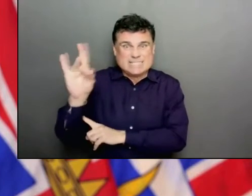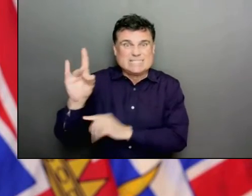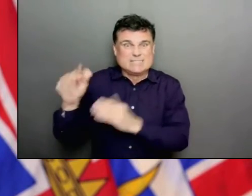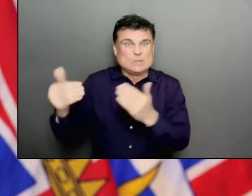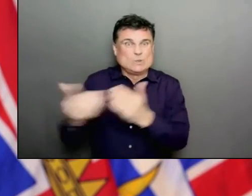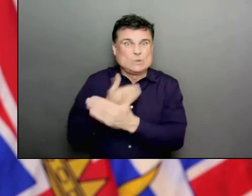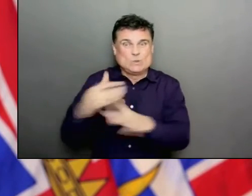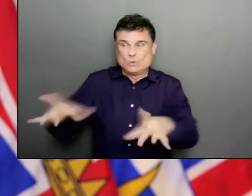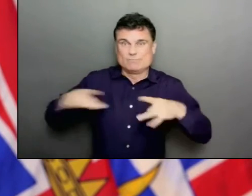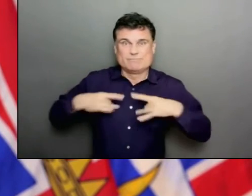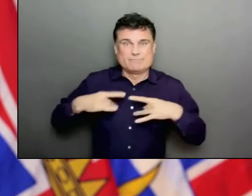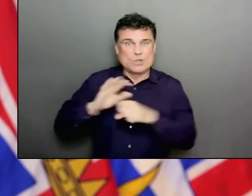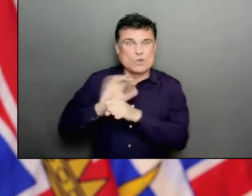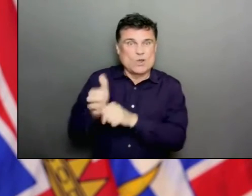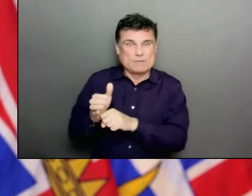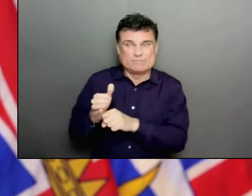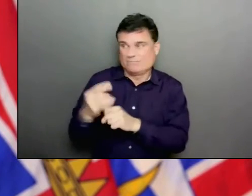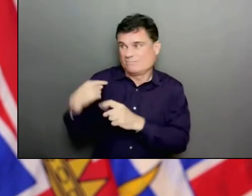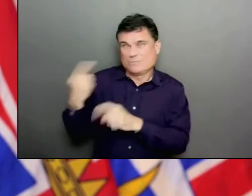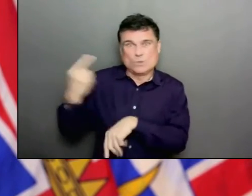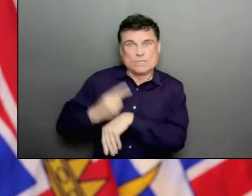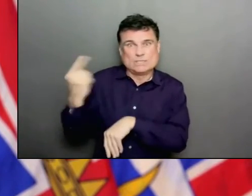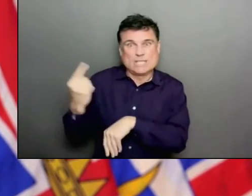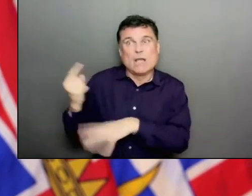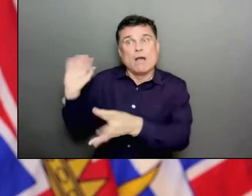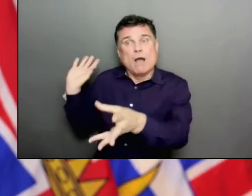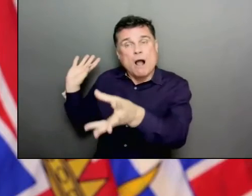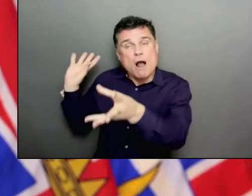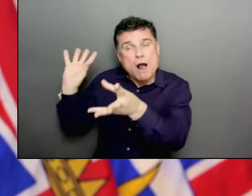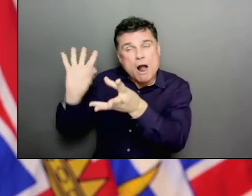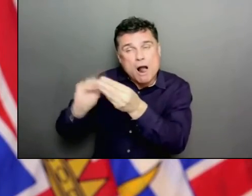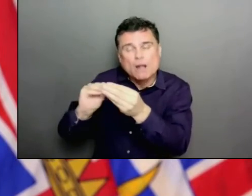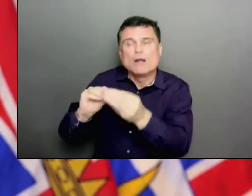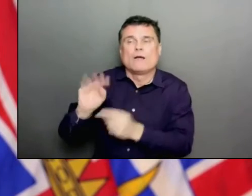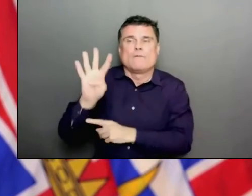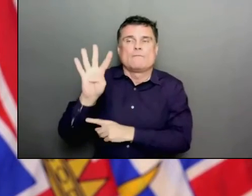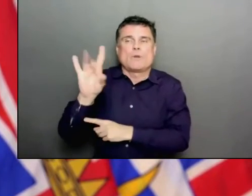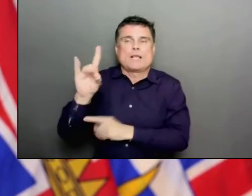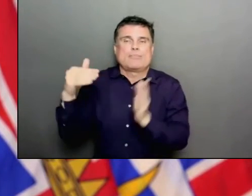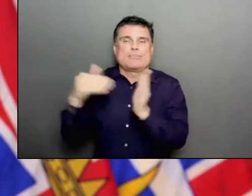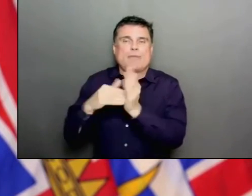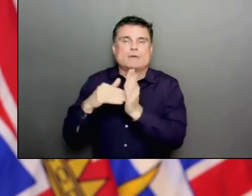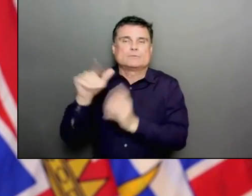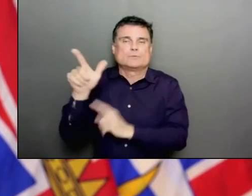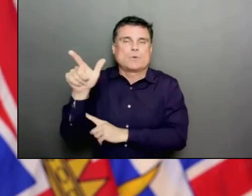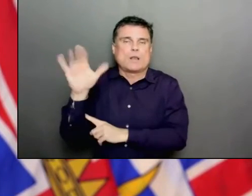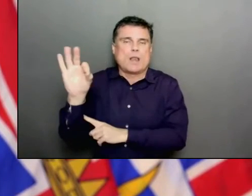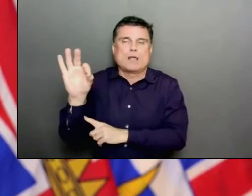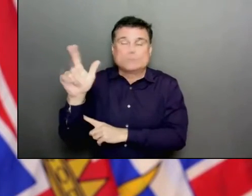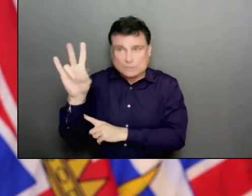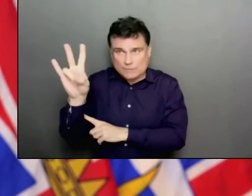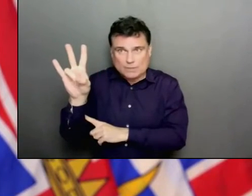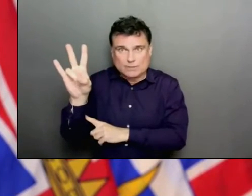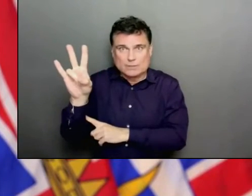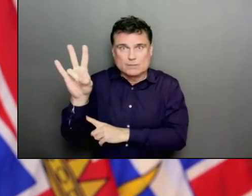9 people in Vancouver Island, 49 people in Interior Health, 31 people in Northern Health region.